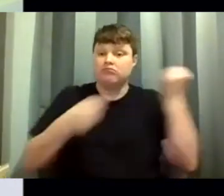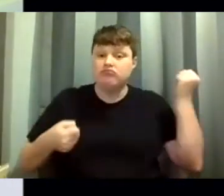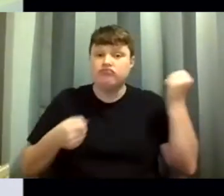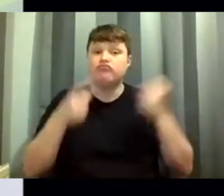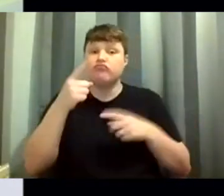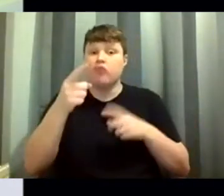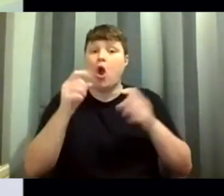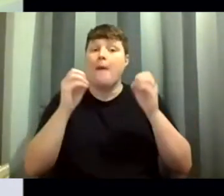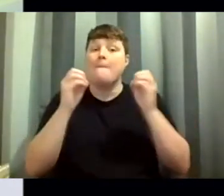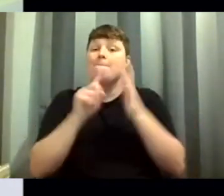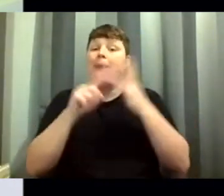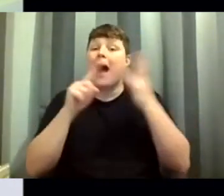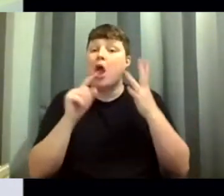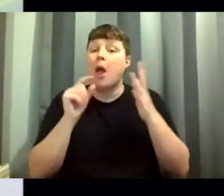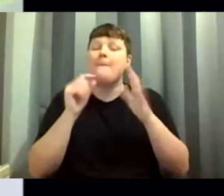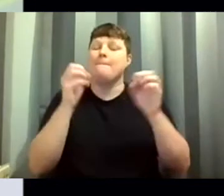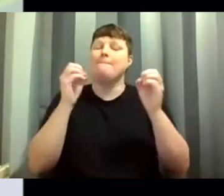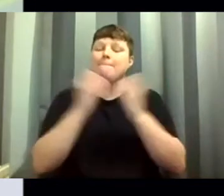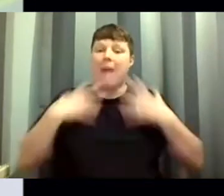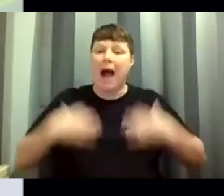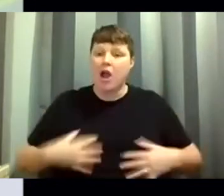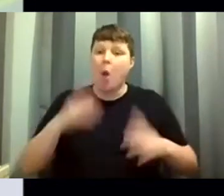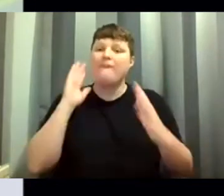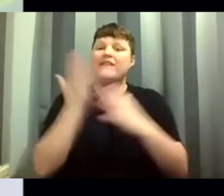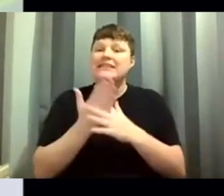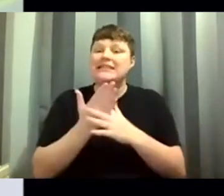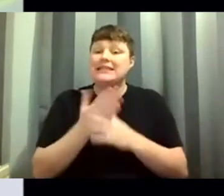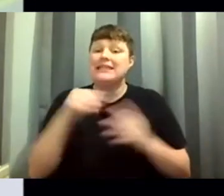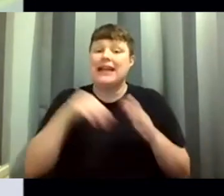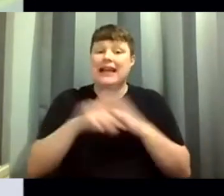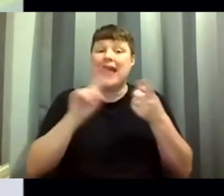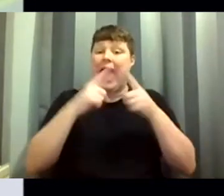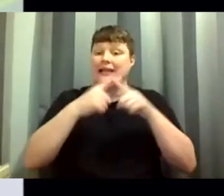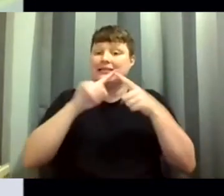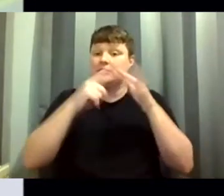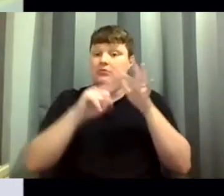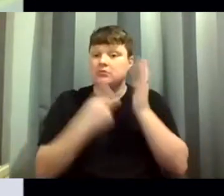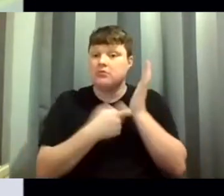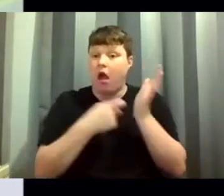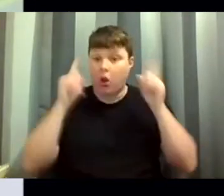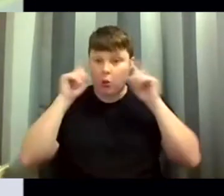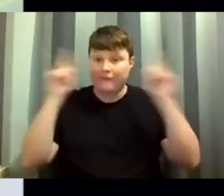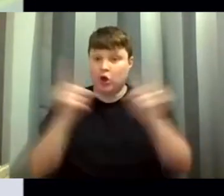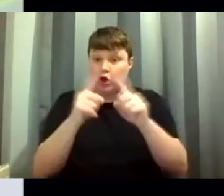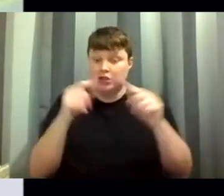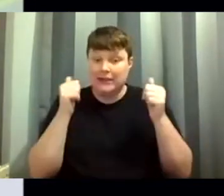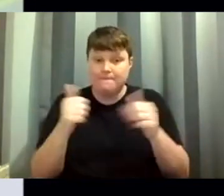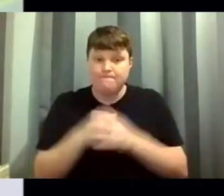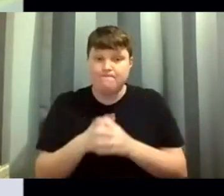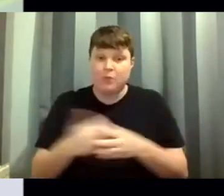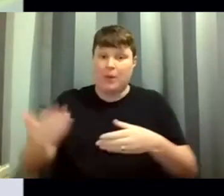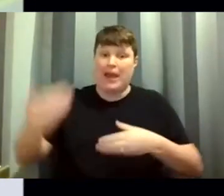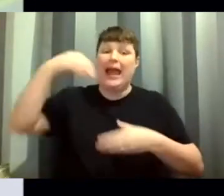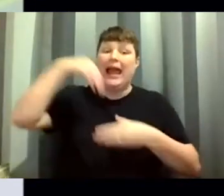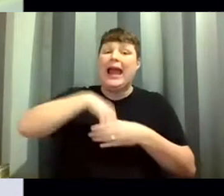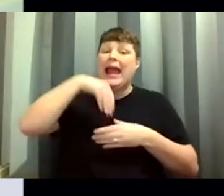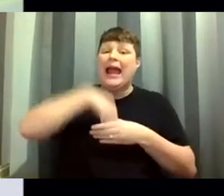Exeter and my current research is into in vivo diagnosis ("in vivo" means "in living organisms").